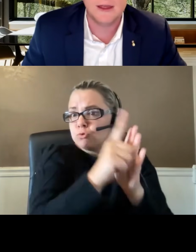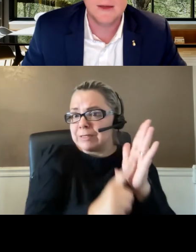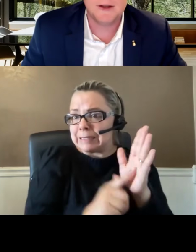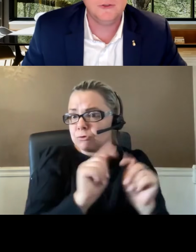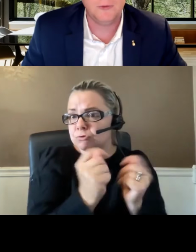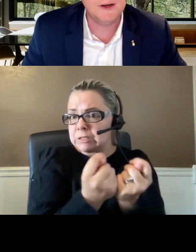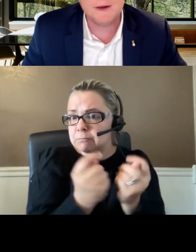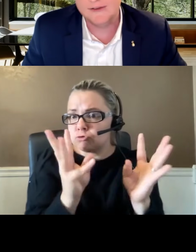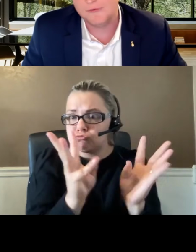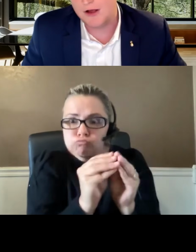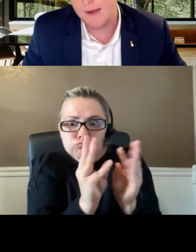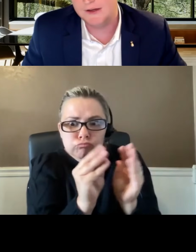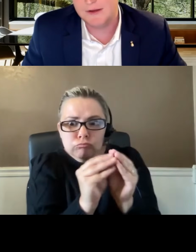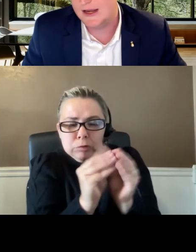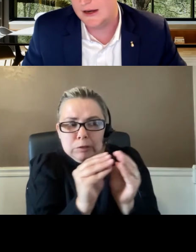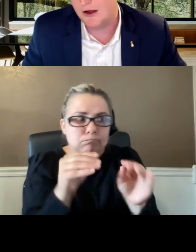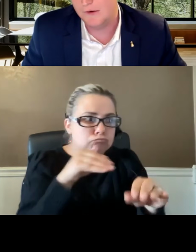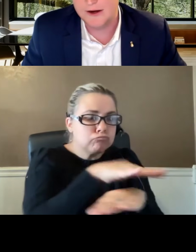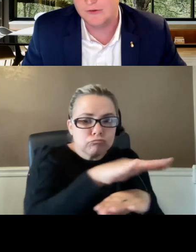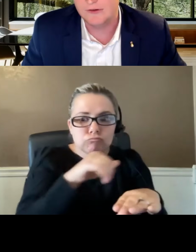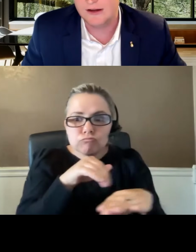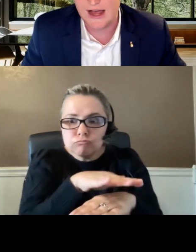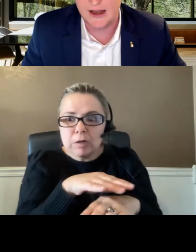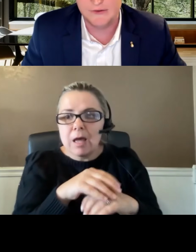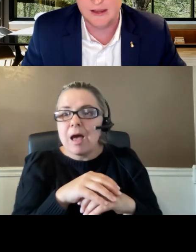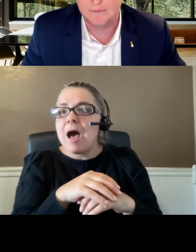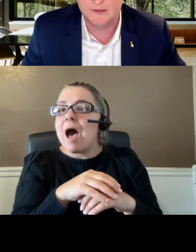but sure wouldn't it be nice if we all hopped in a meeting and all the lawyers got on the same